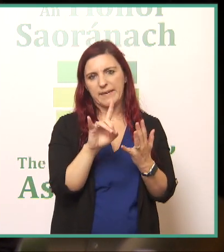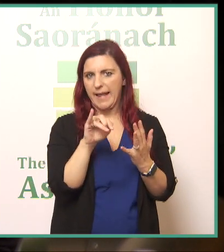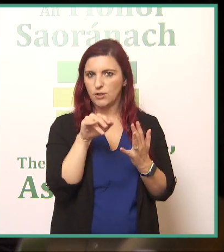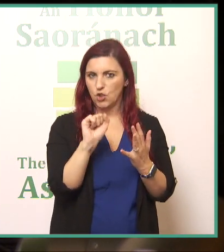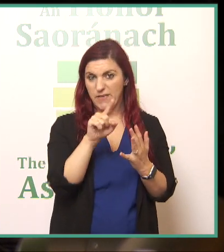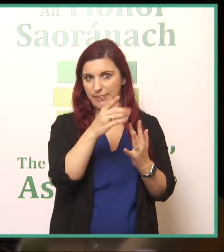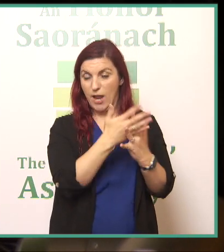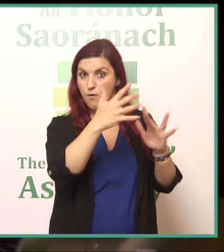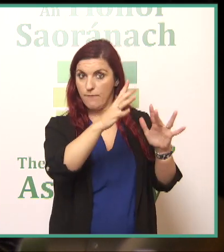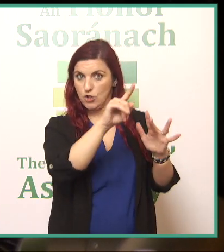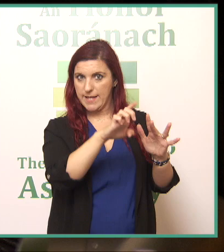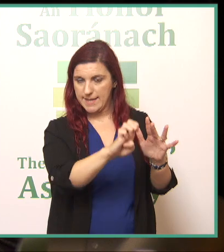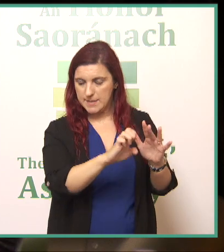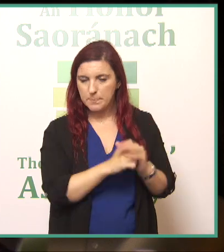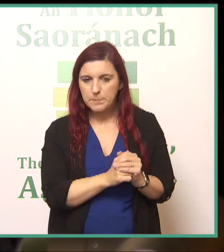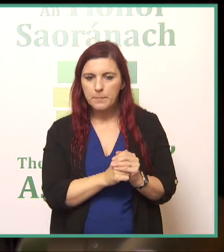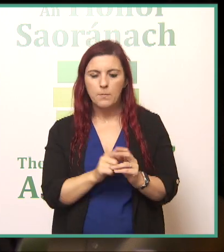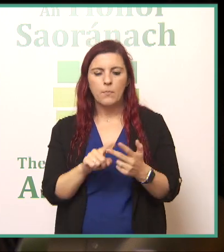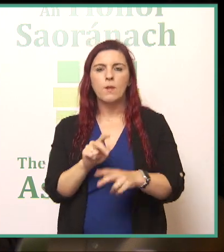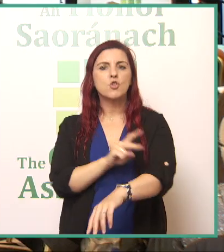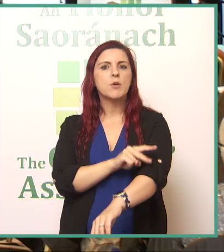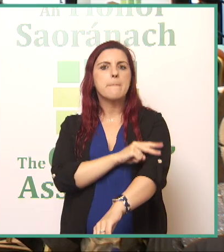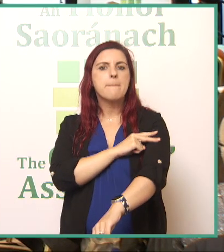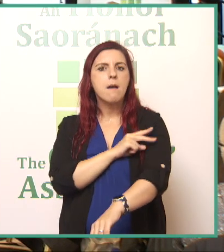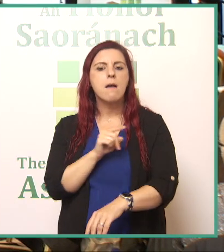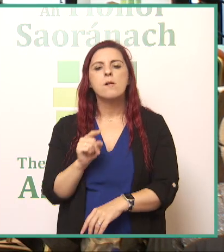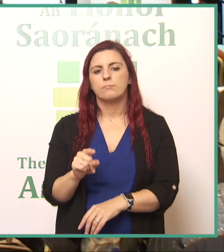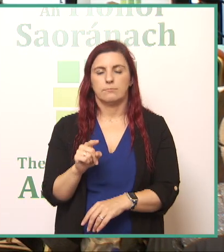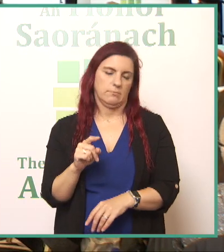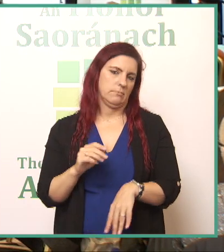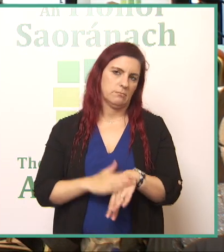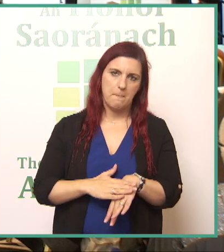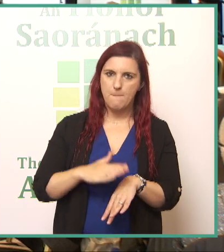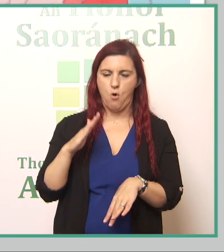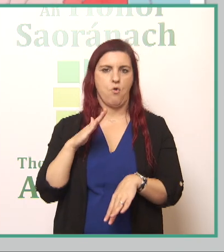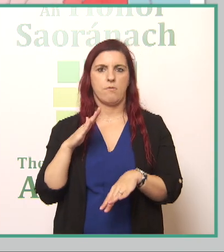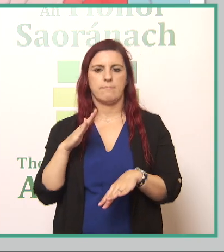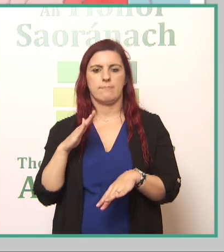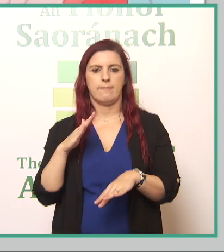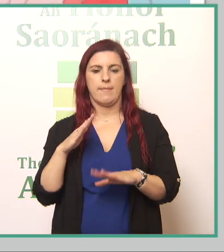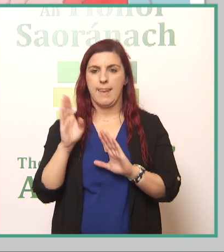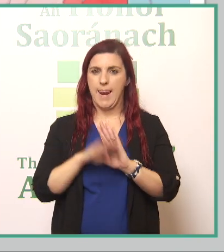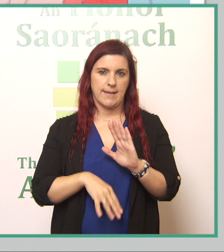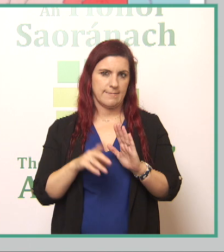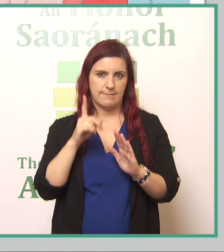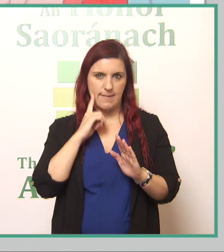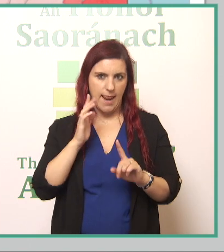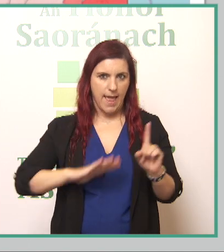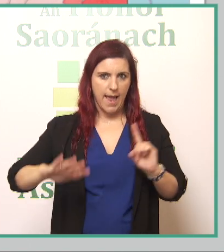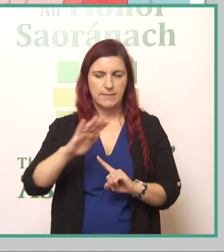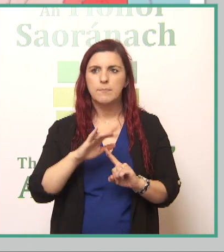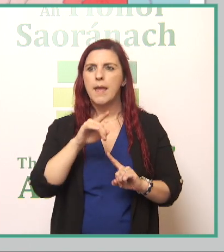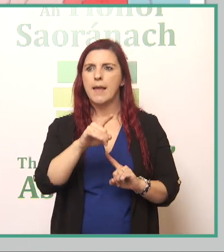there and then in sheep again even more marginal land if you like land that is wetter that is